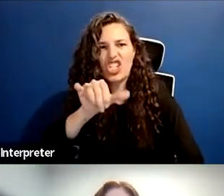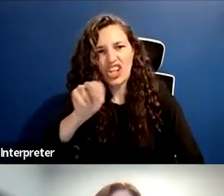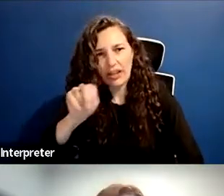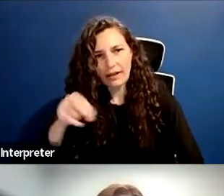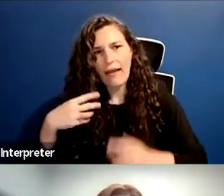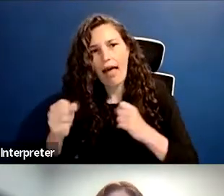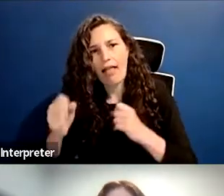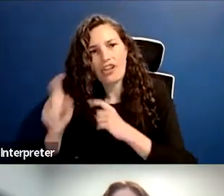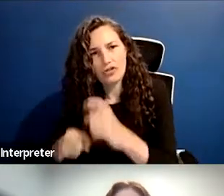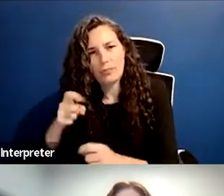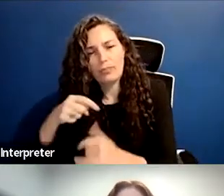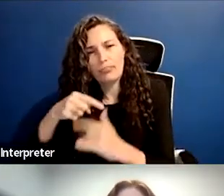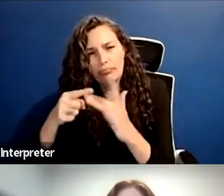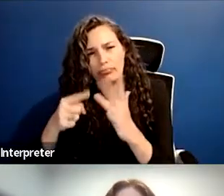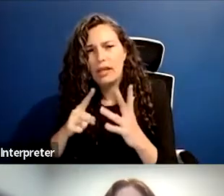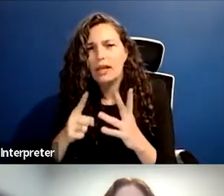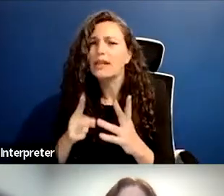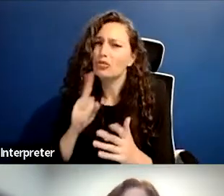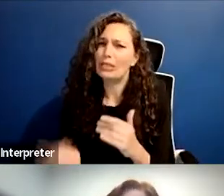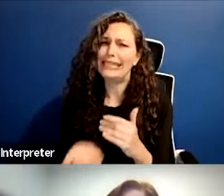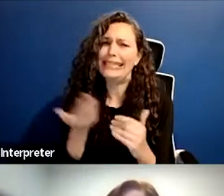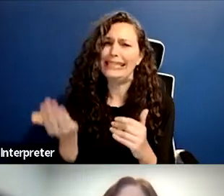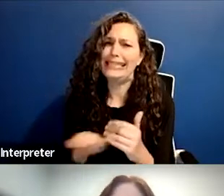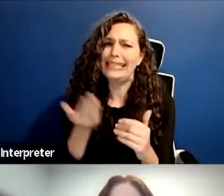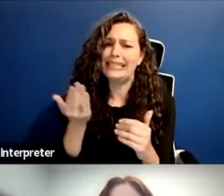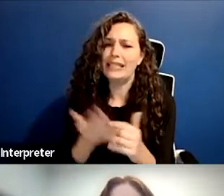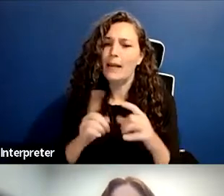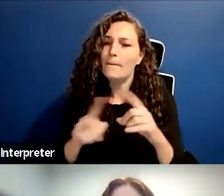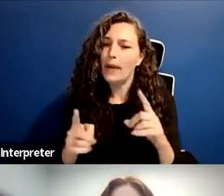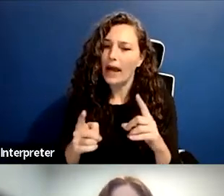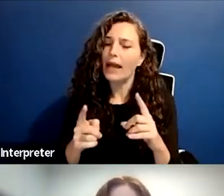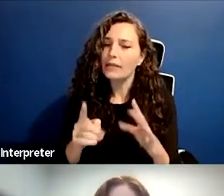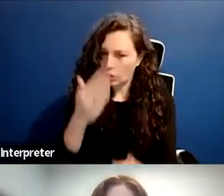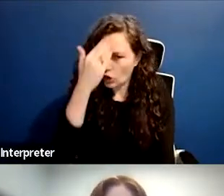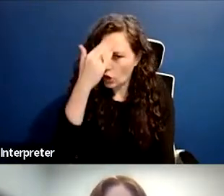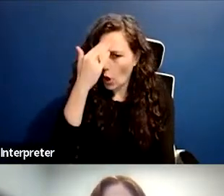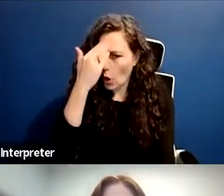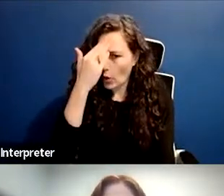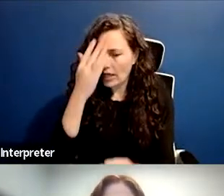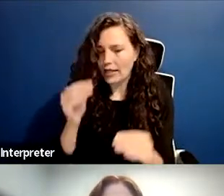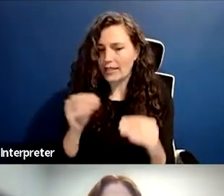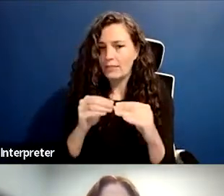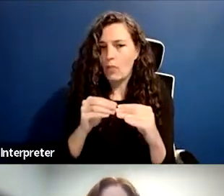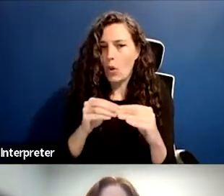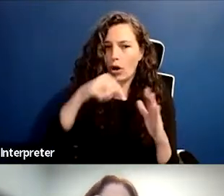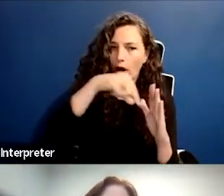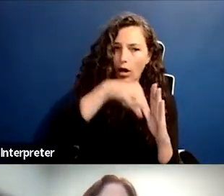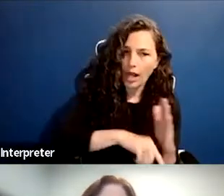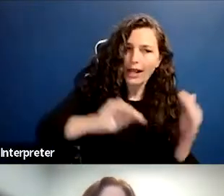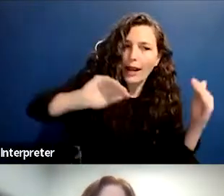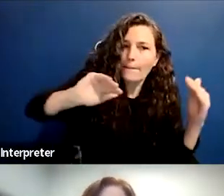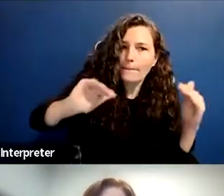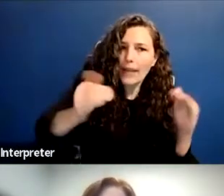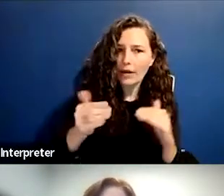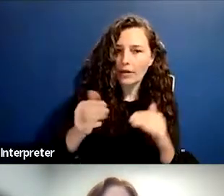It's super easy but it's just a little bit more involved than the MicroPod. And under the independent podcast agreement,